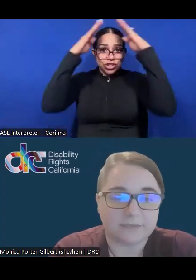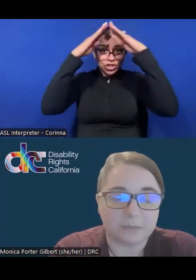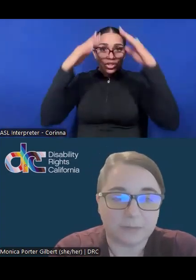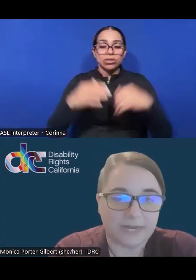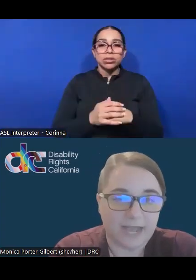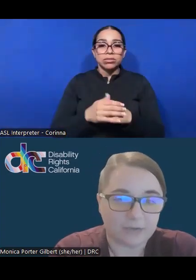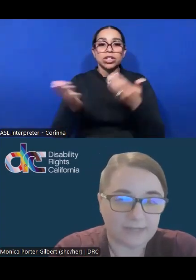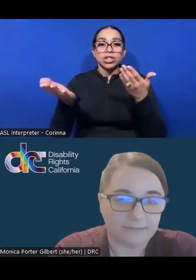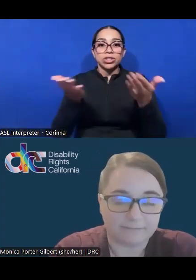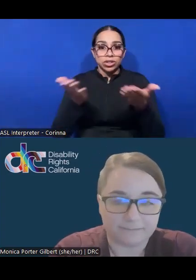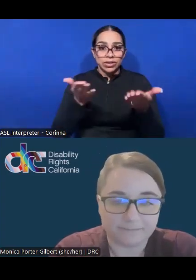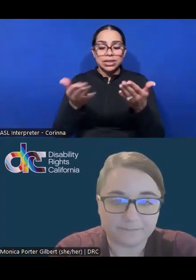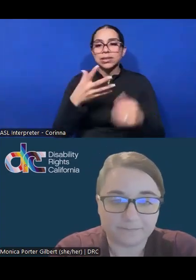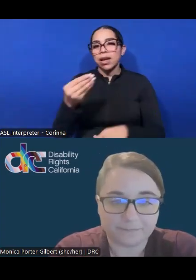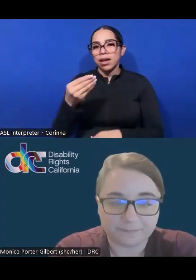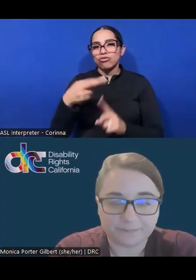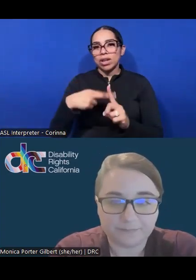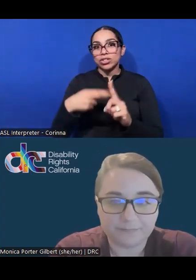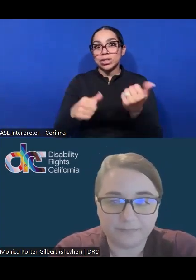for permanent housing.